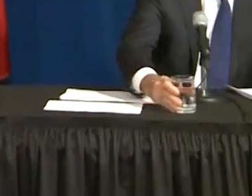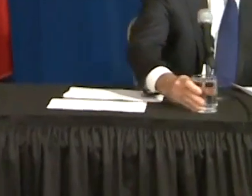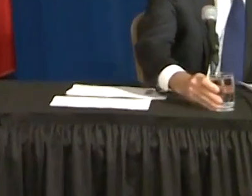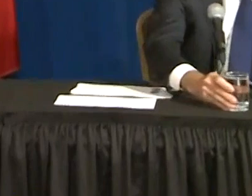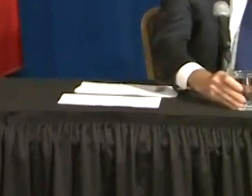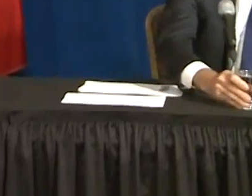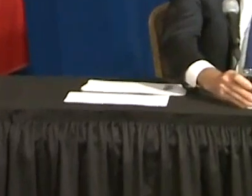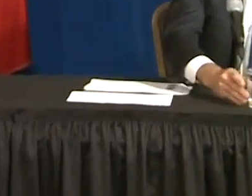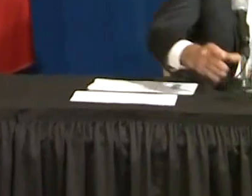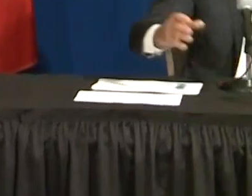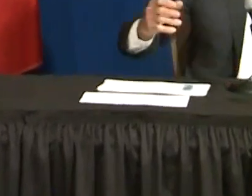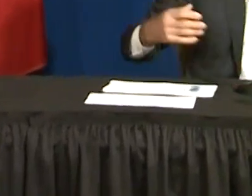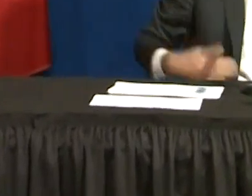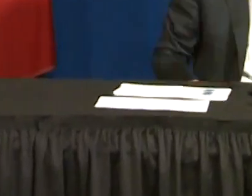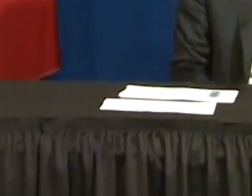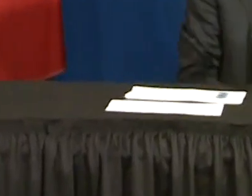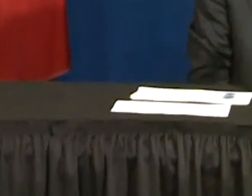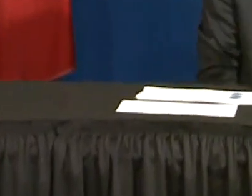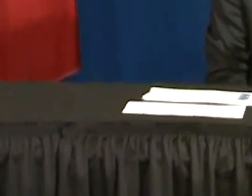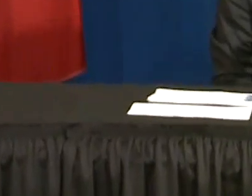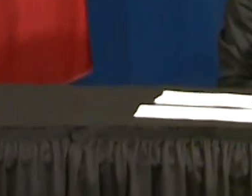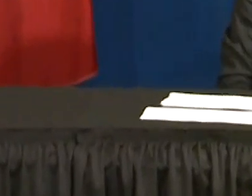Thank you very much.